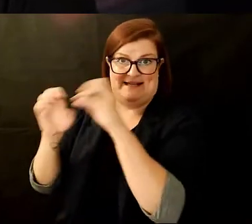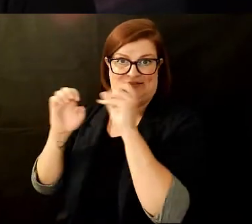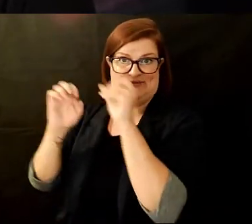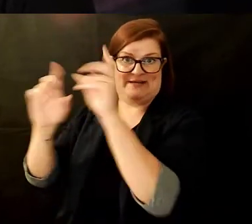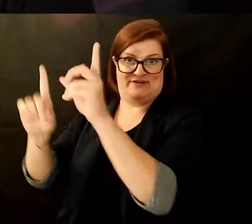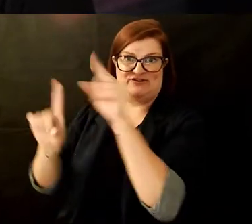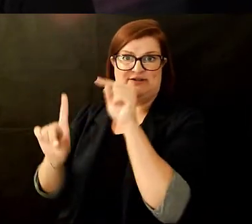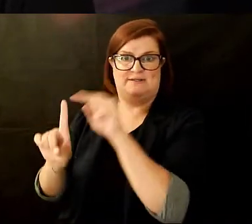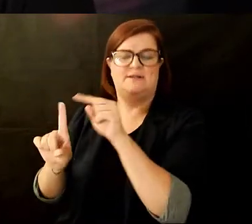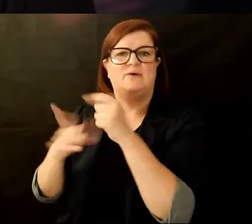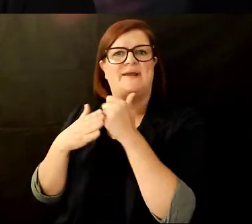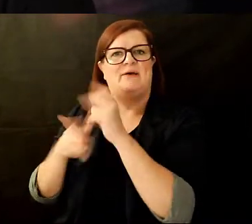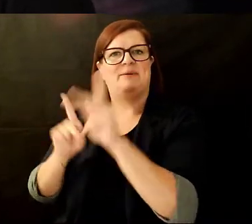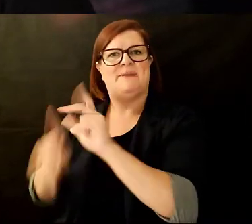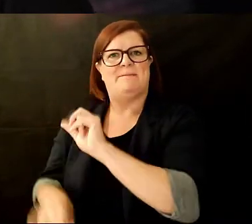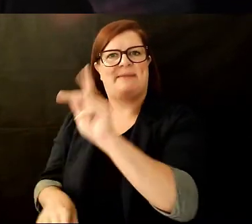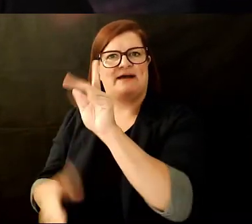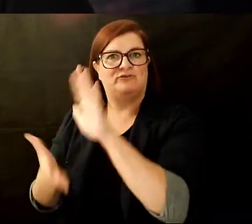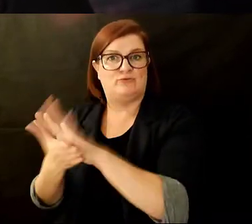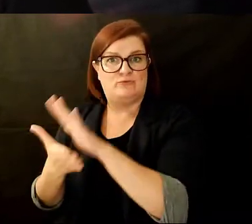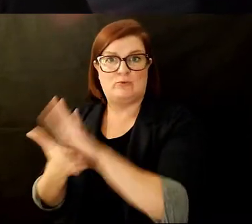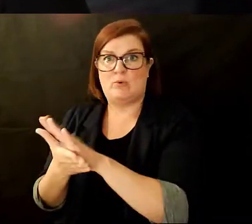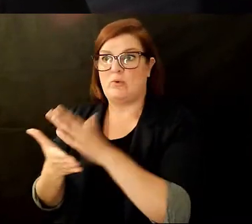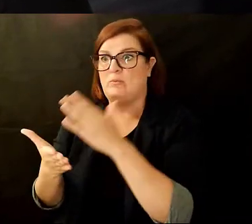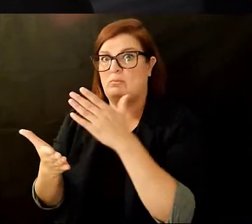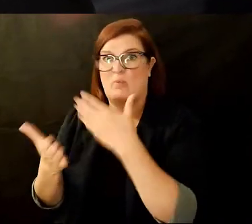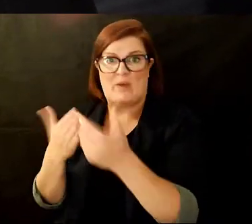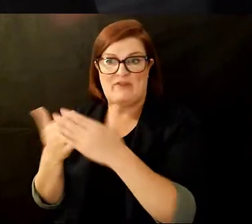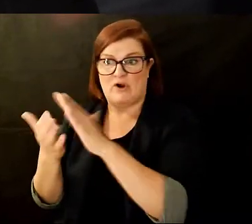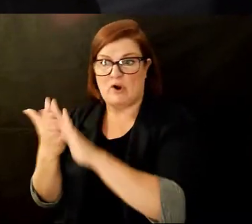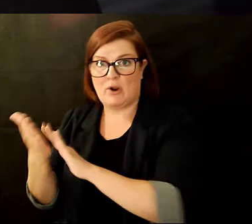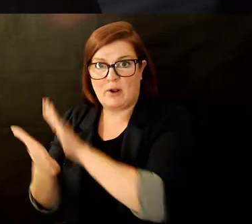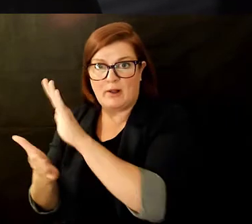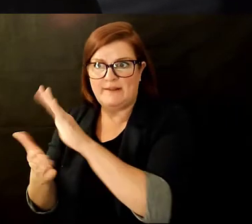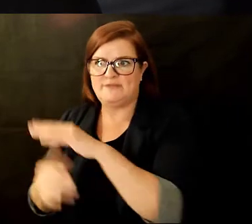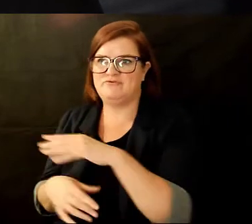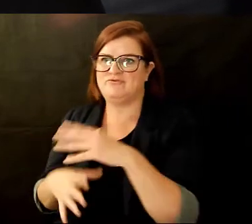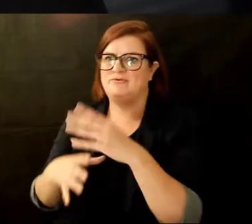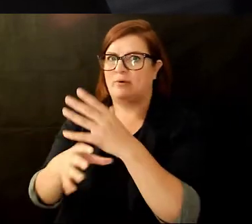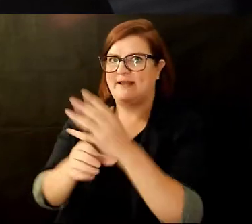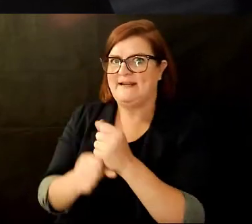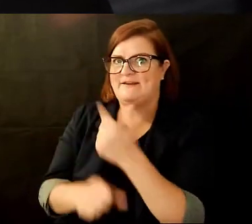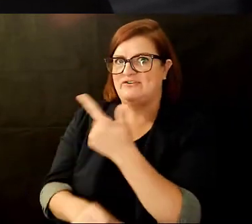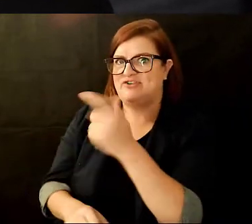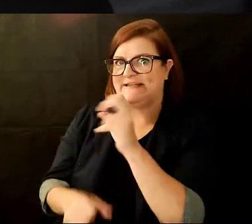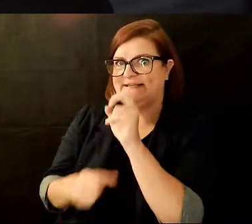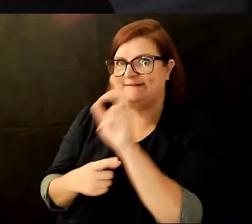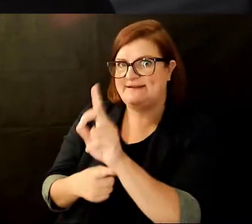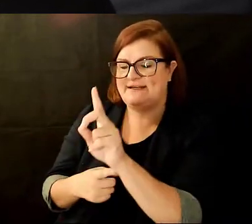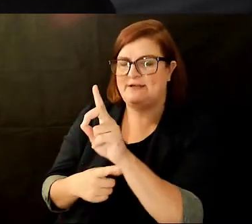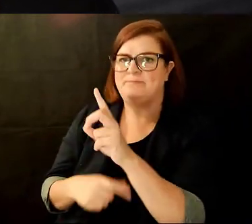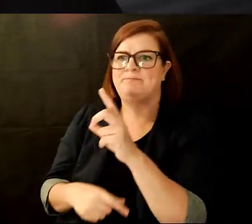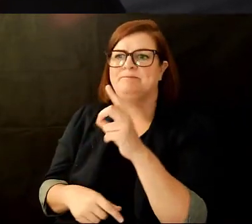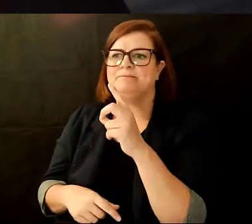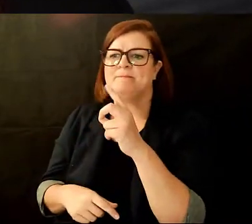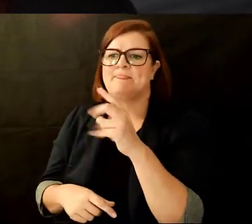people either go back to school, whether that means higher education, pursuing their GED,